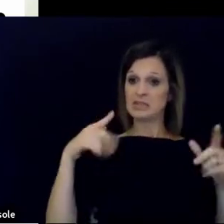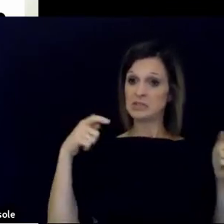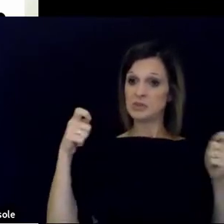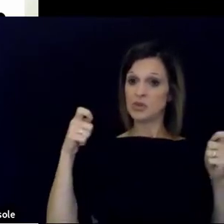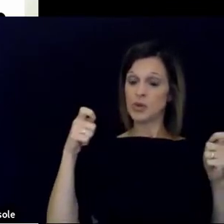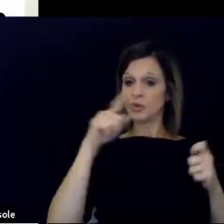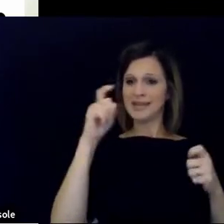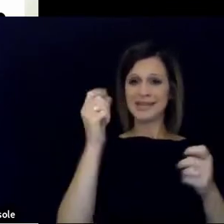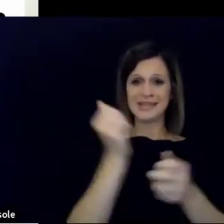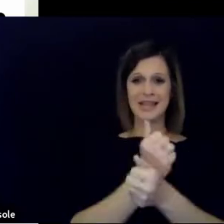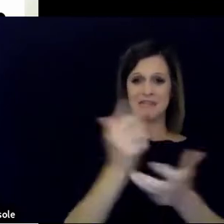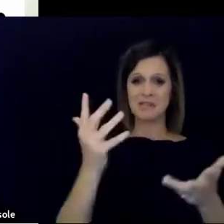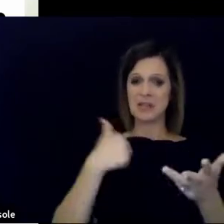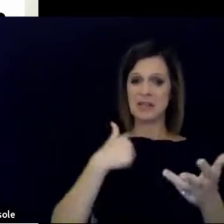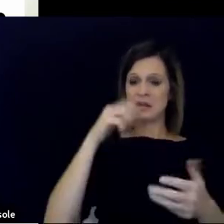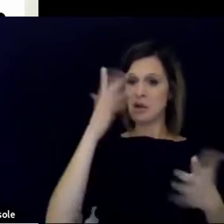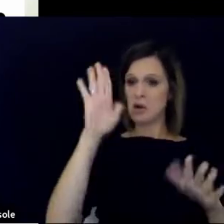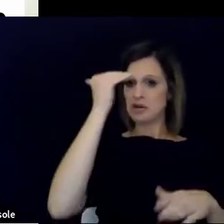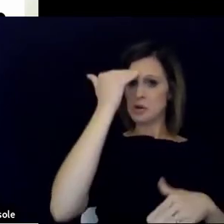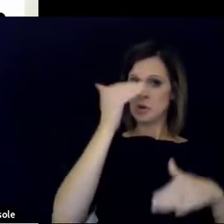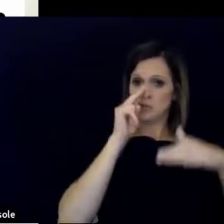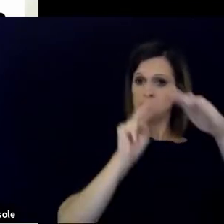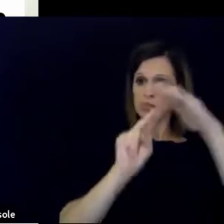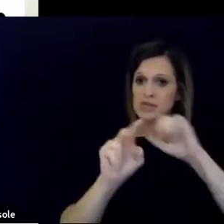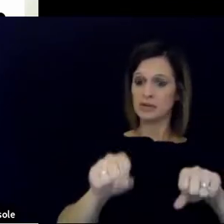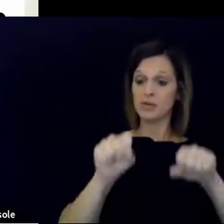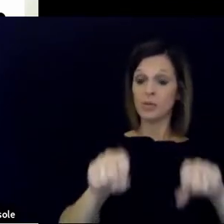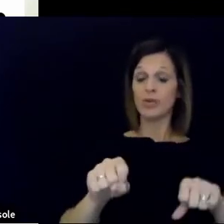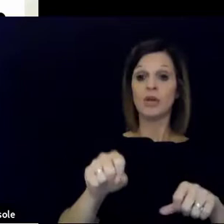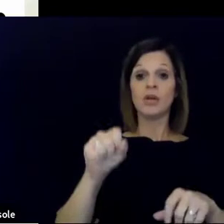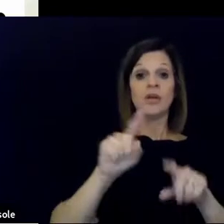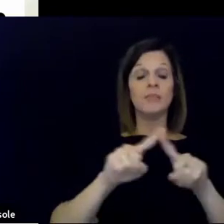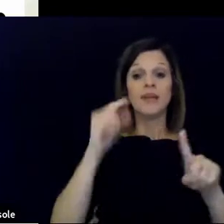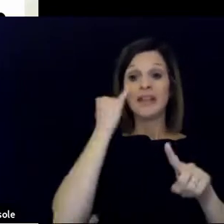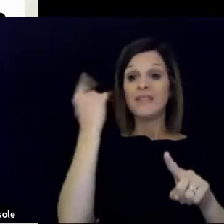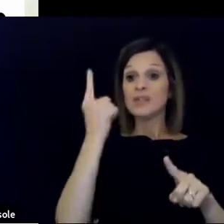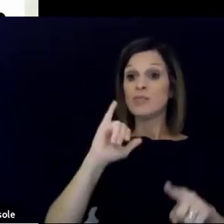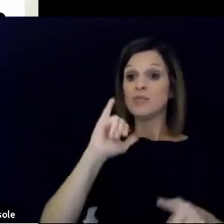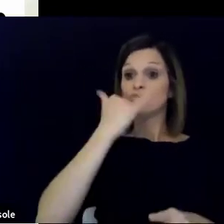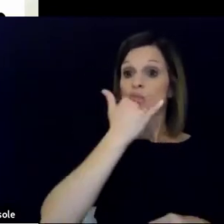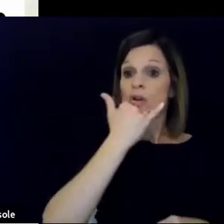And if something goes wrong, like the line for screening is way too long, I'm not gonna be in danger